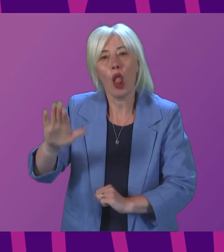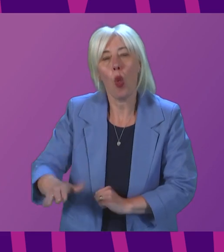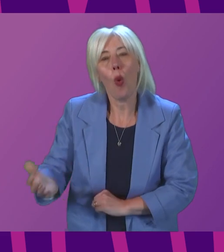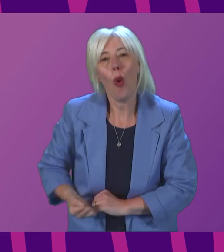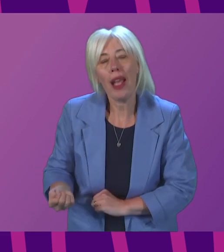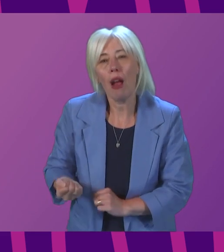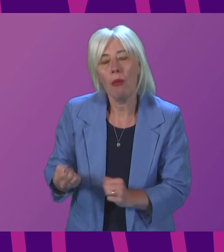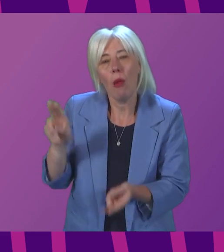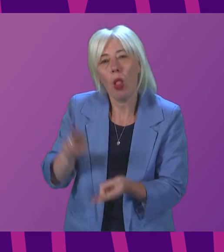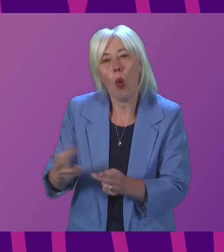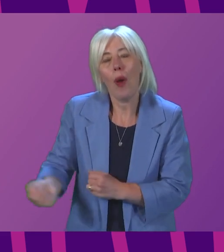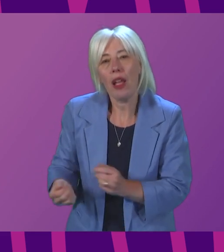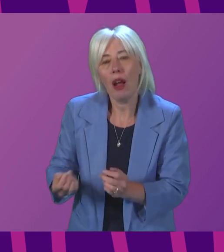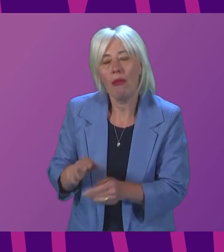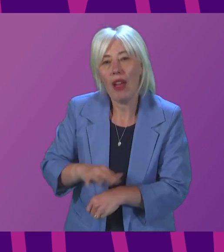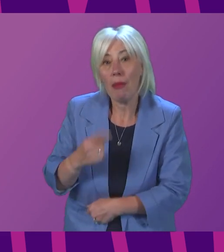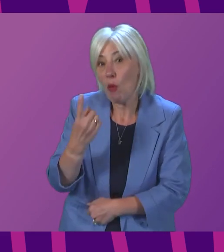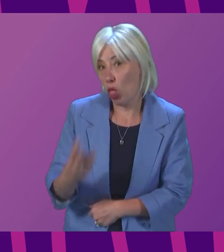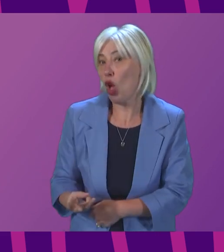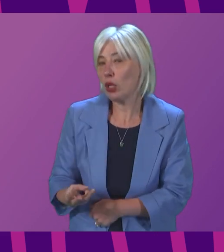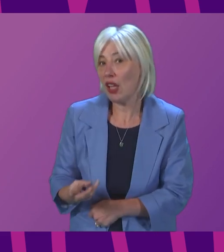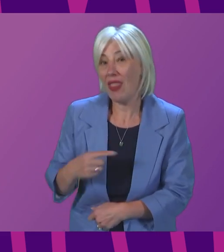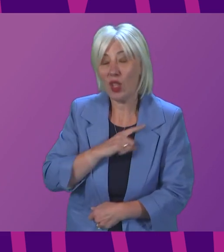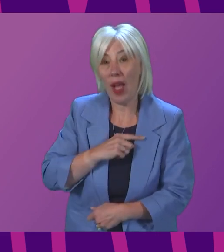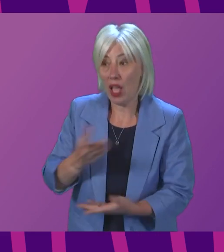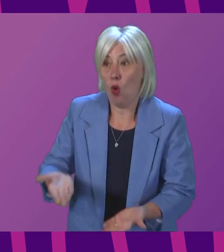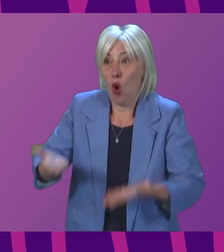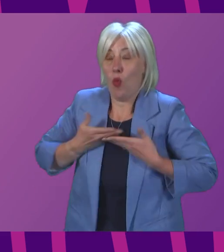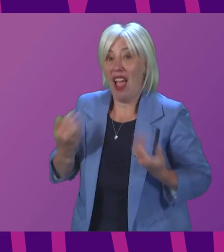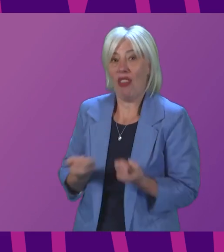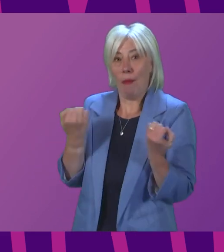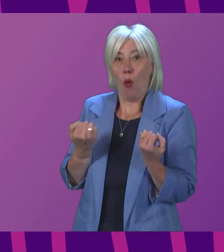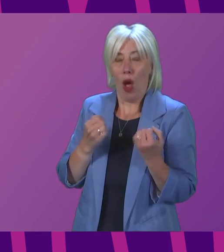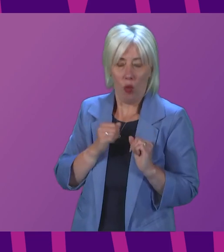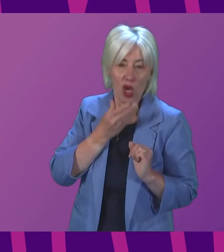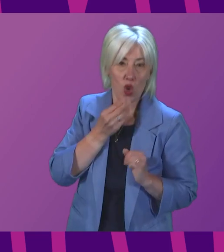That is the impact of having powers lying here in this Parliament.